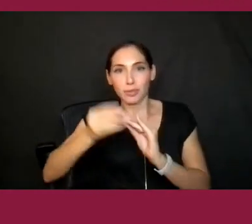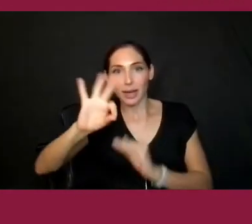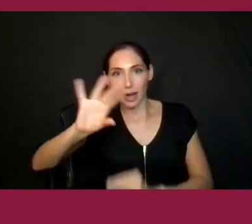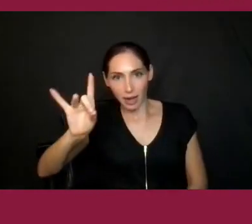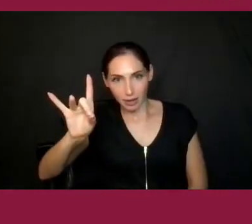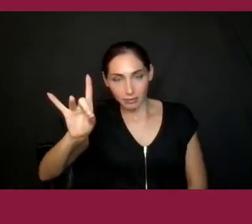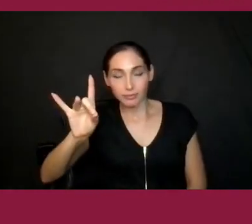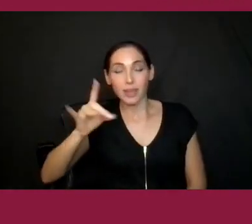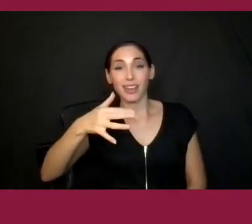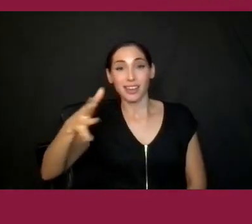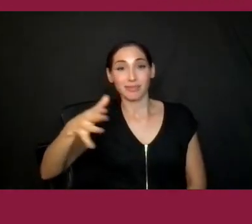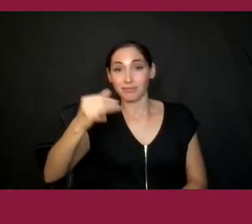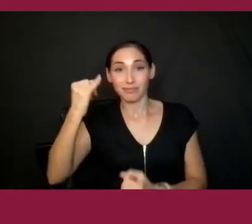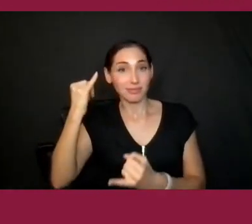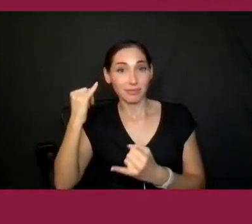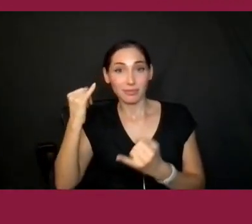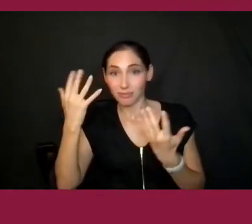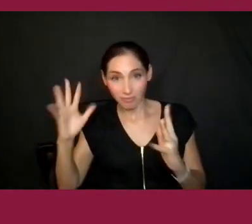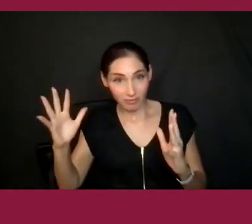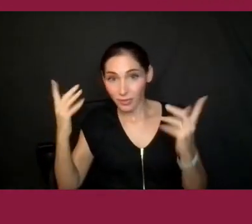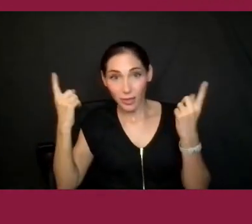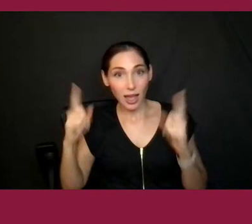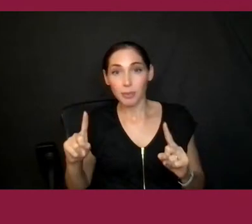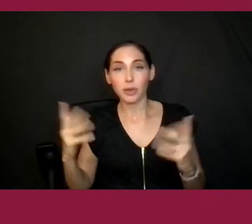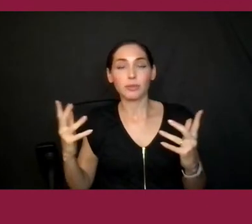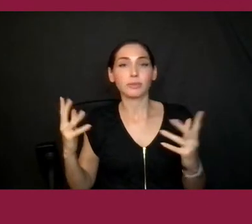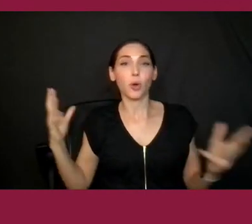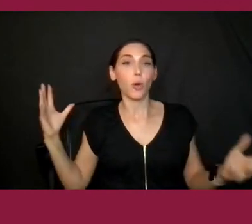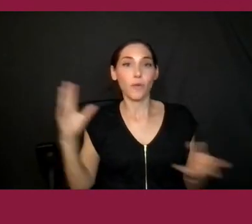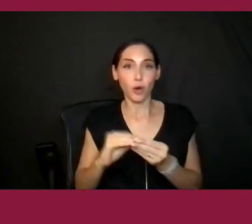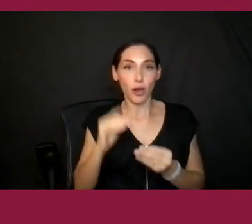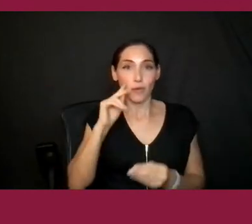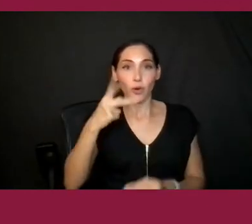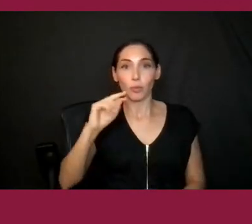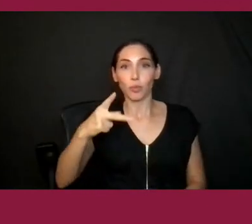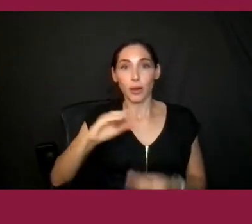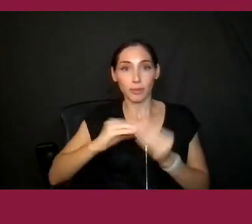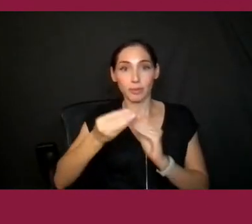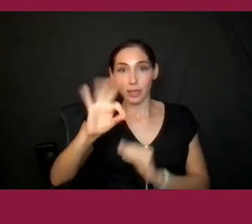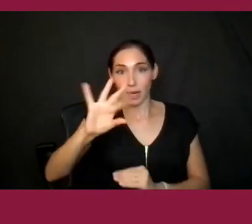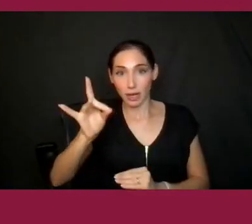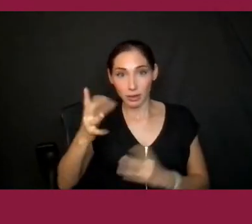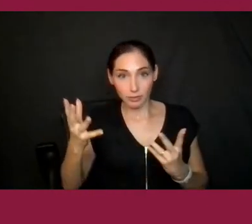the end, what was overall for Proposition 98, K-14,